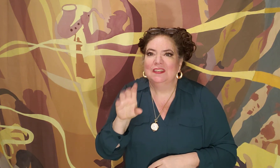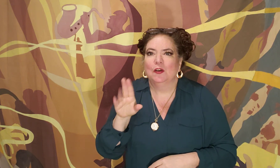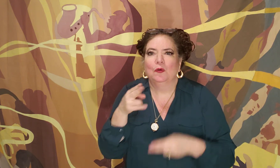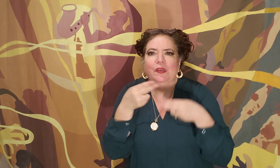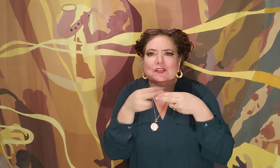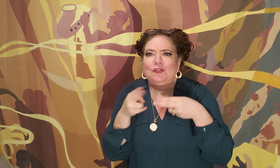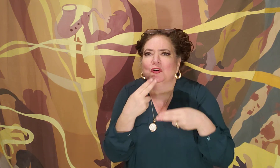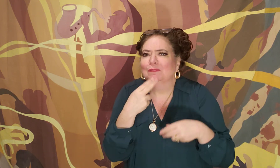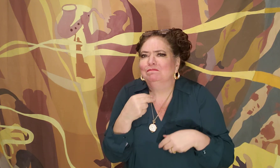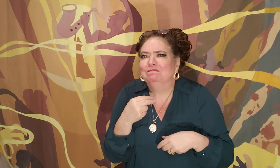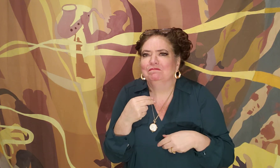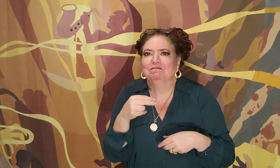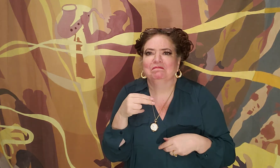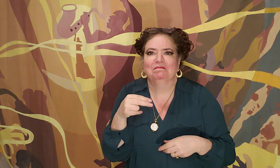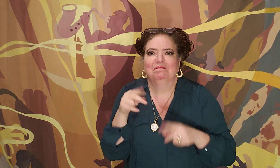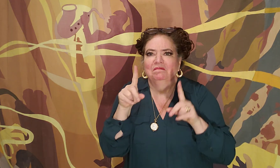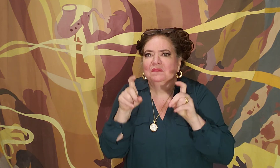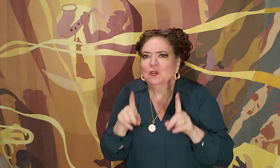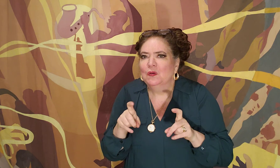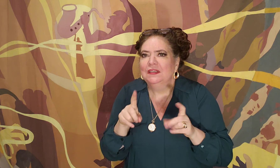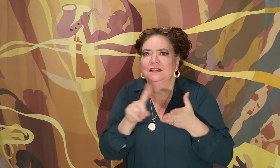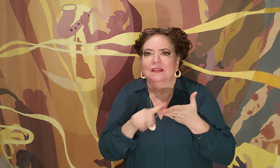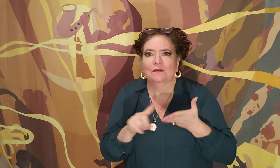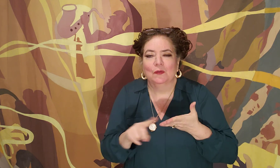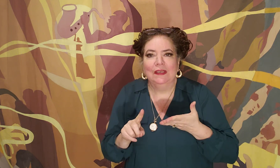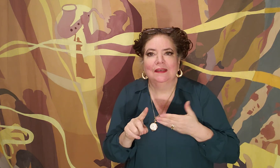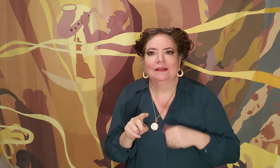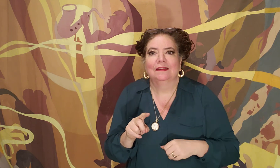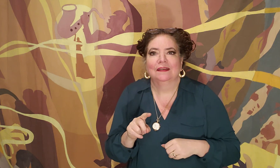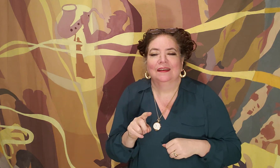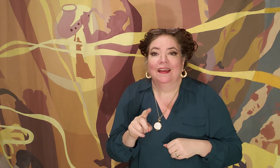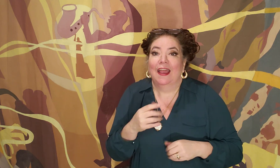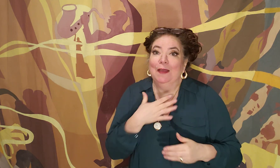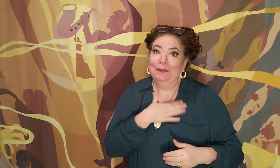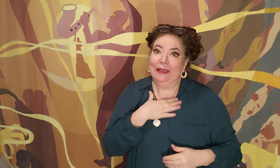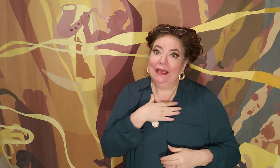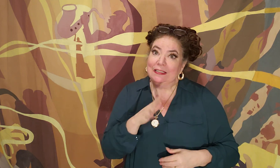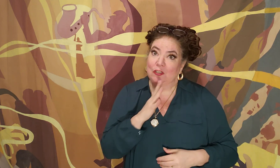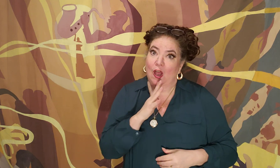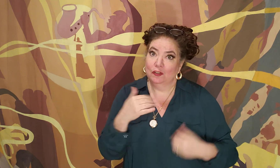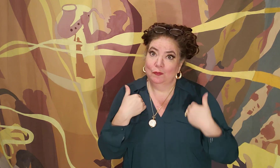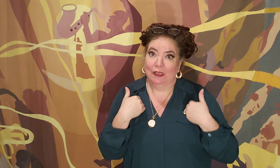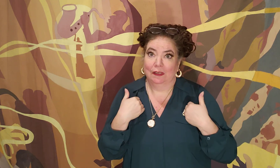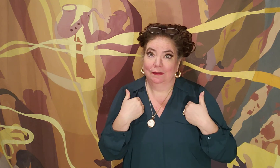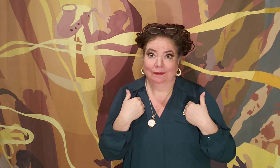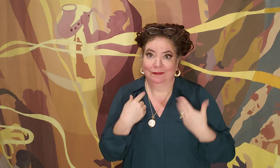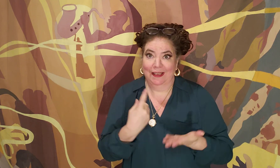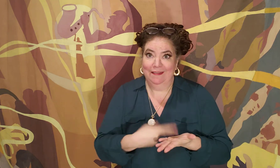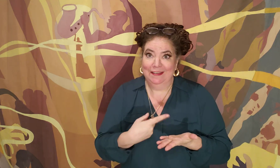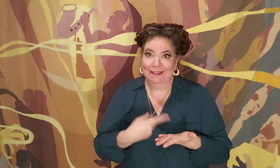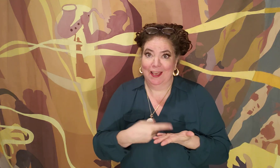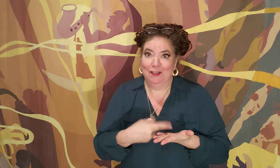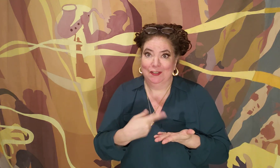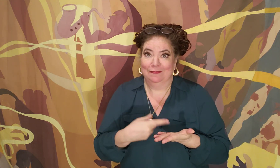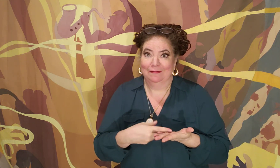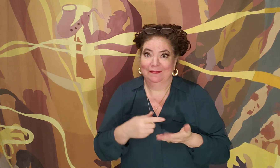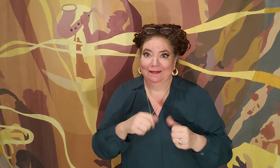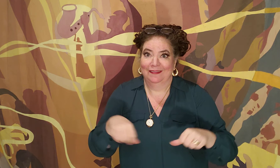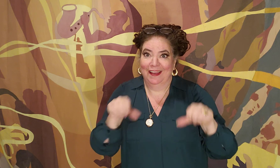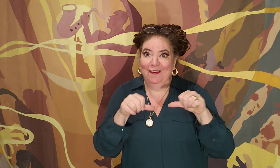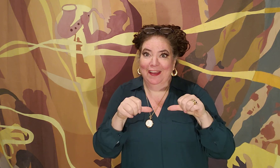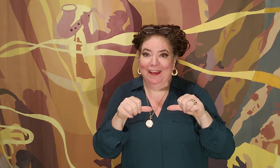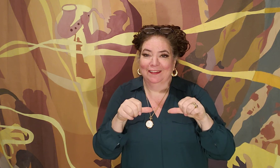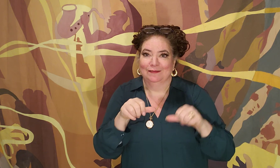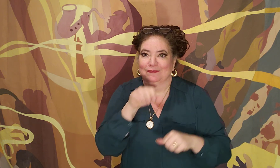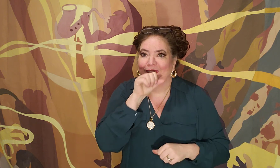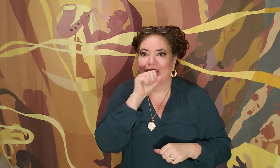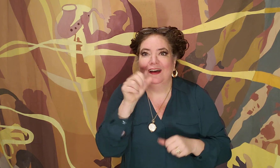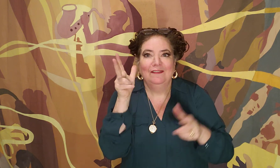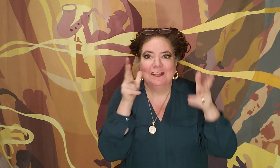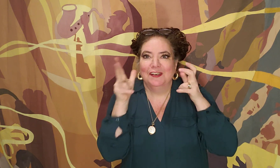there will be a short quiz every week, and please talk to me in the discussion area. I love to hear